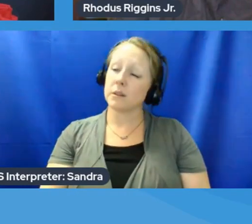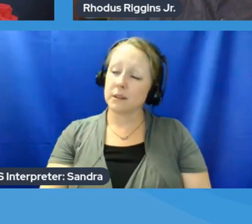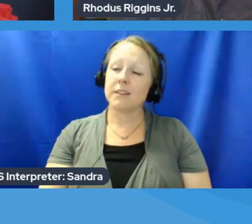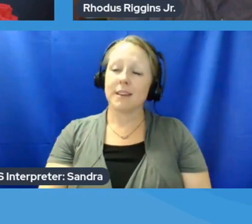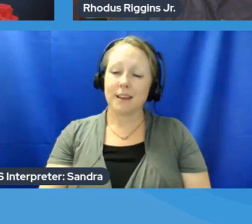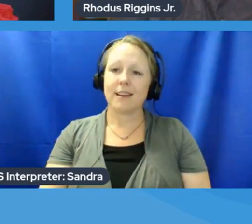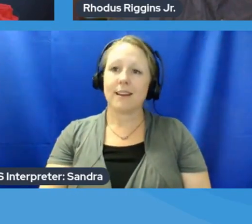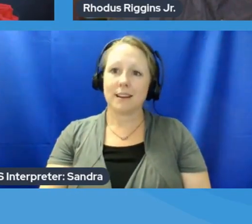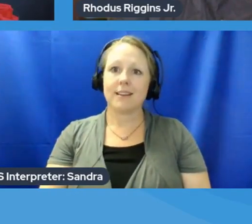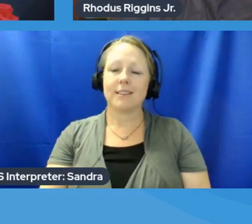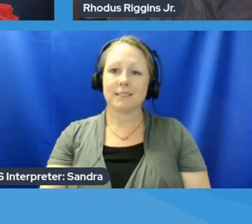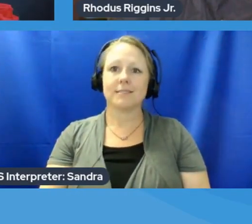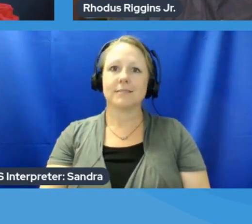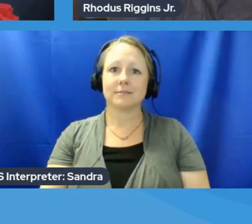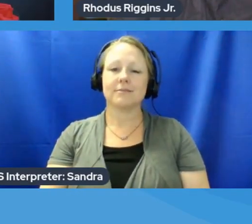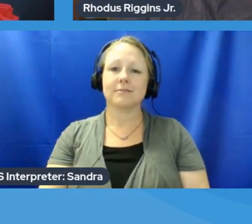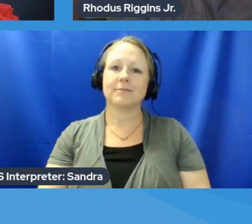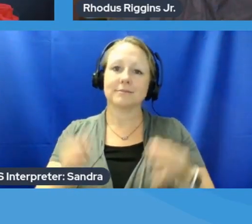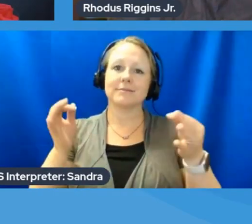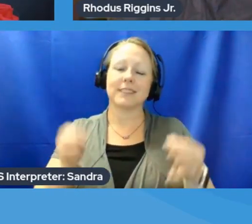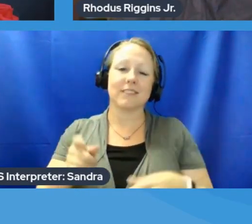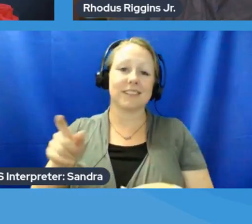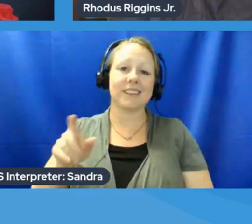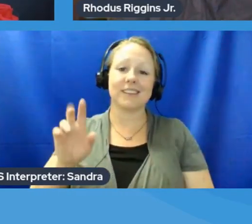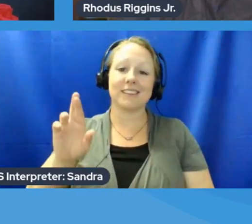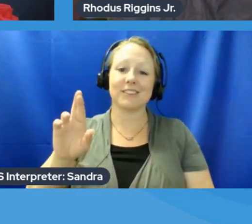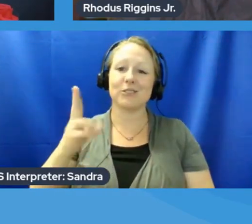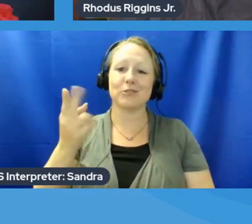And, you know, Rhodus is definitely a tough act to follower.